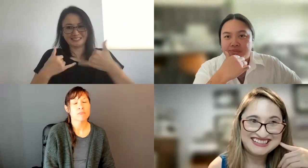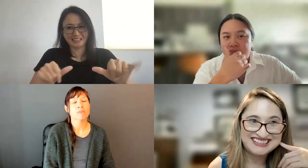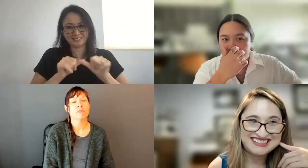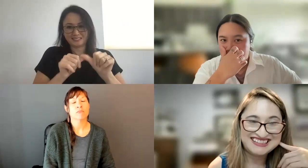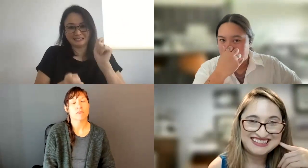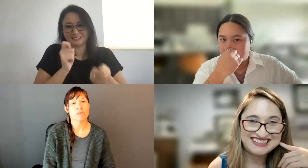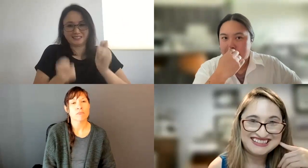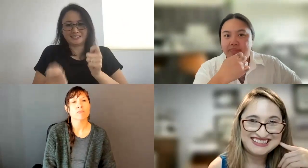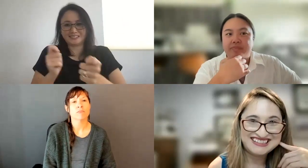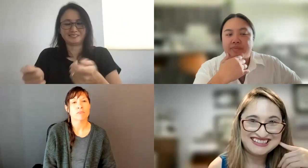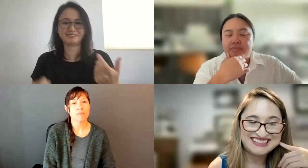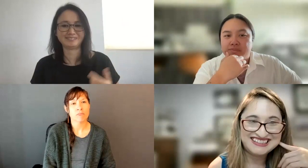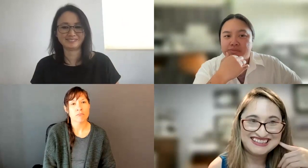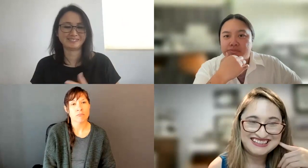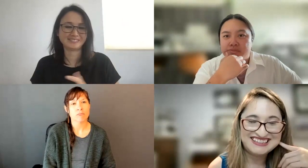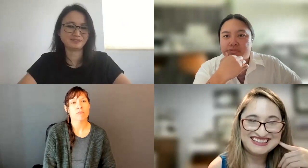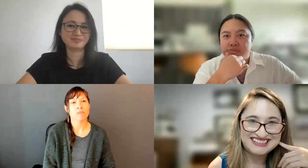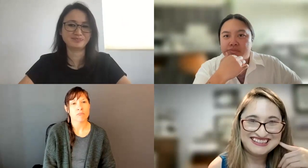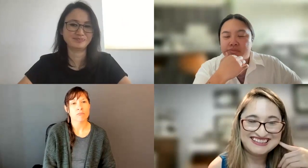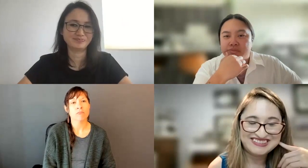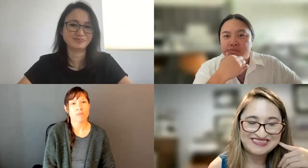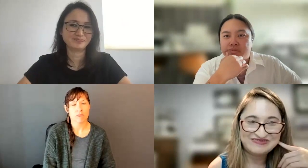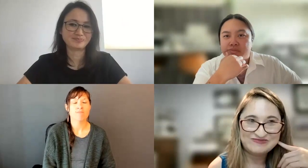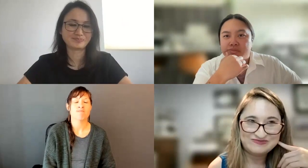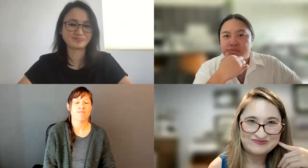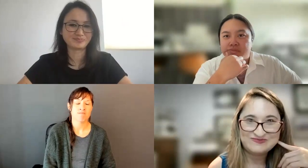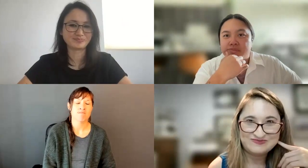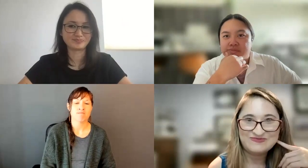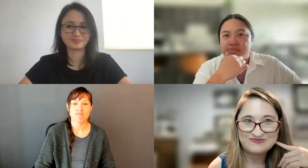until you're completely satisfied with the result. I mean, we are still fine tuning our product as well.